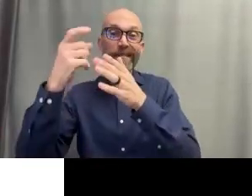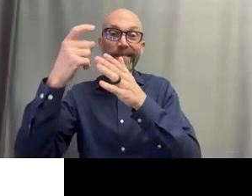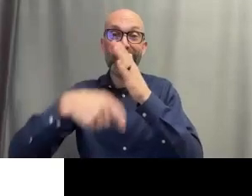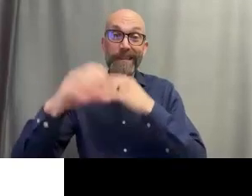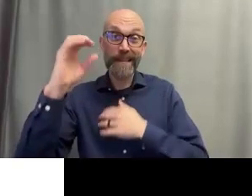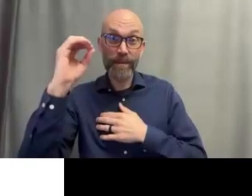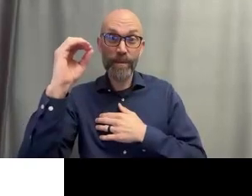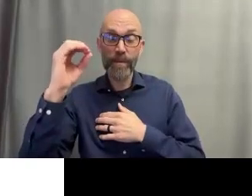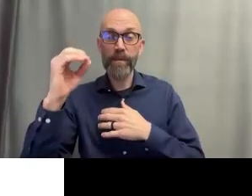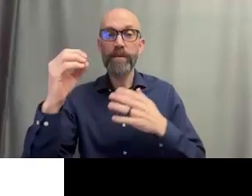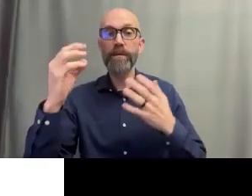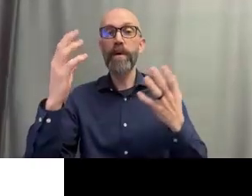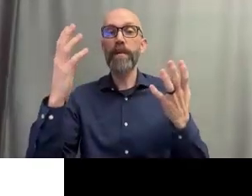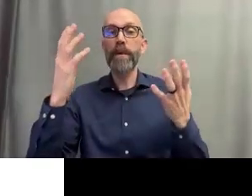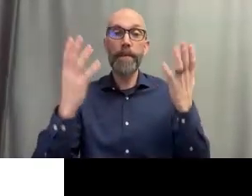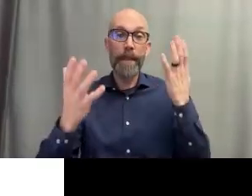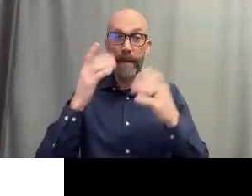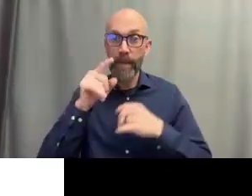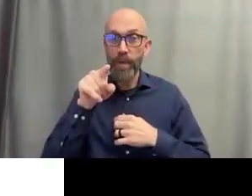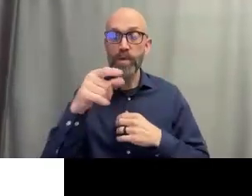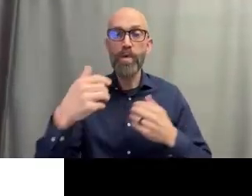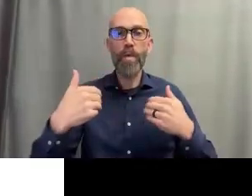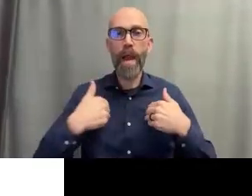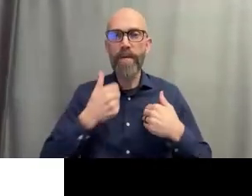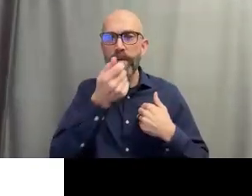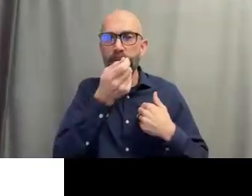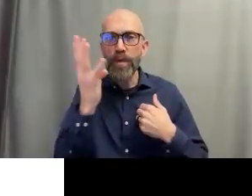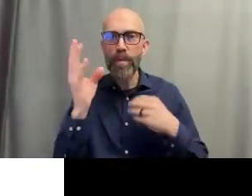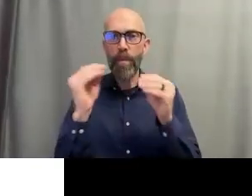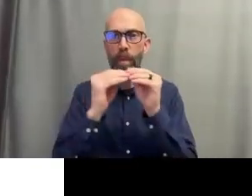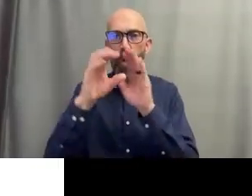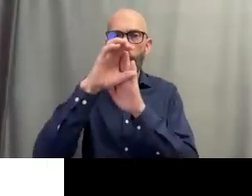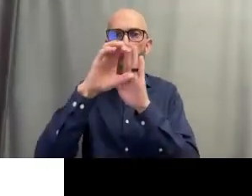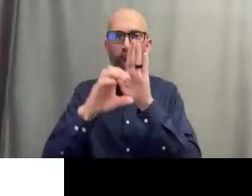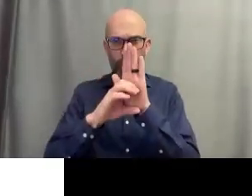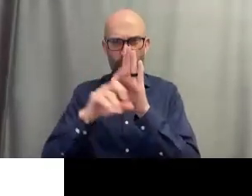And, you know, maybe you have just a few more courses that you need to work on.